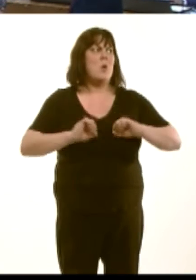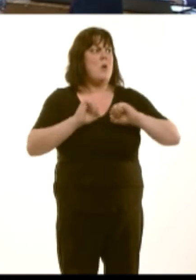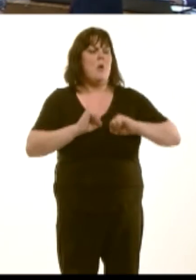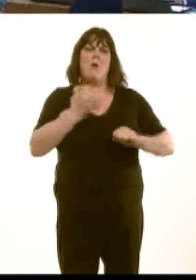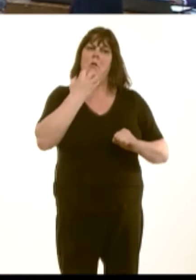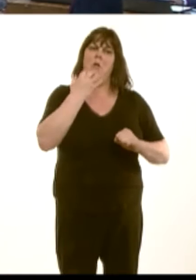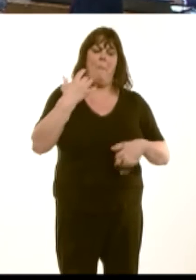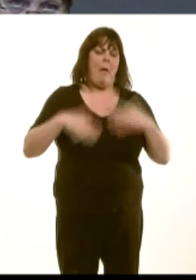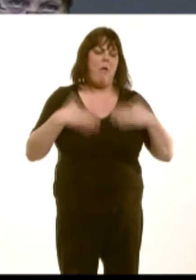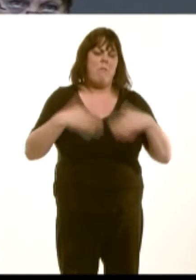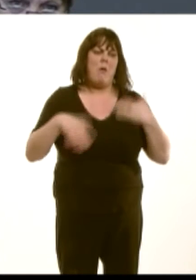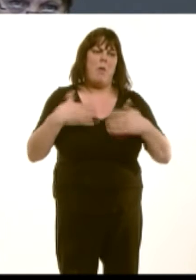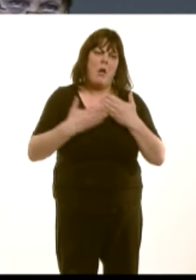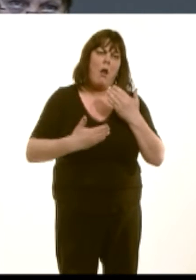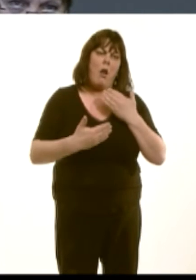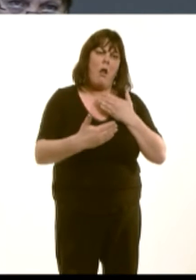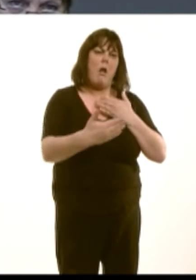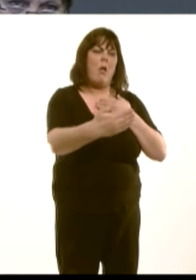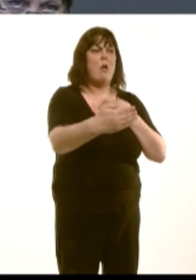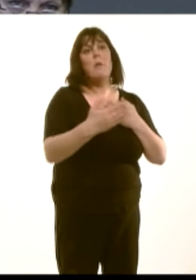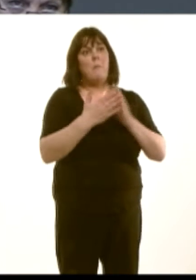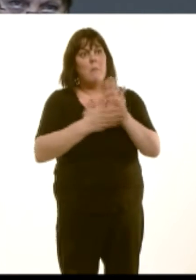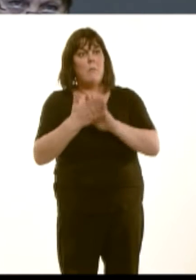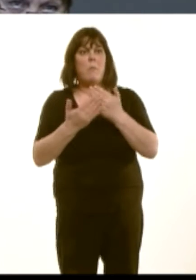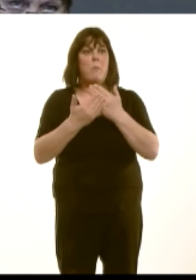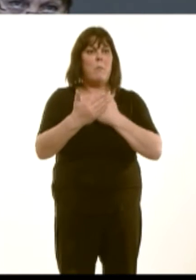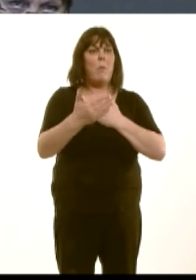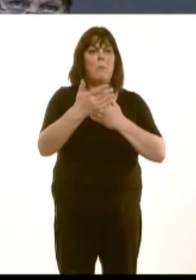for longer, more people will be going private?